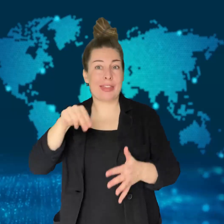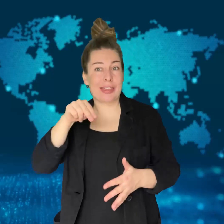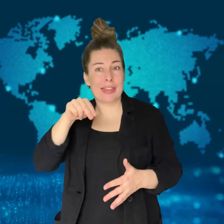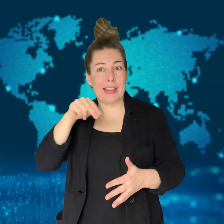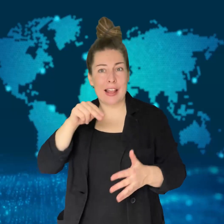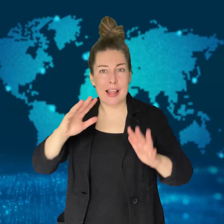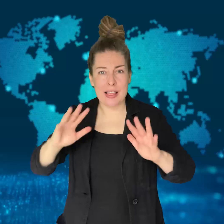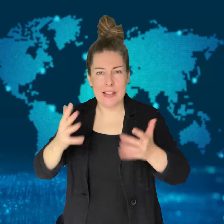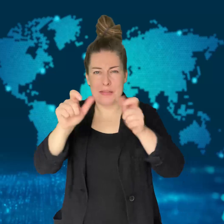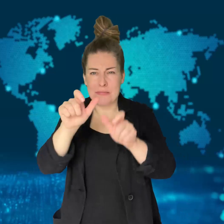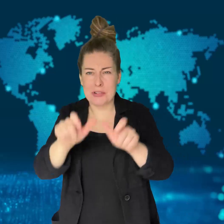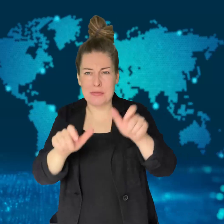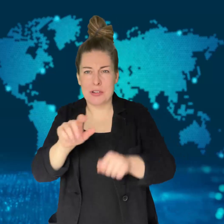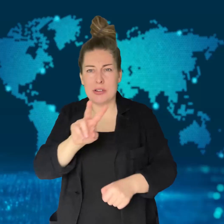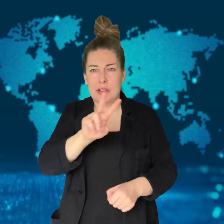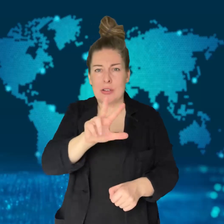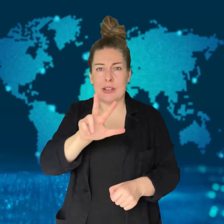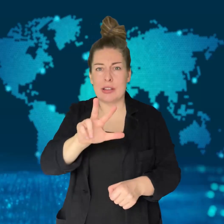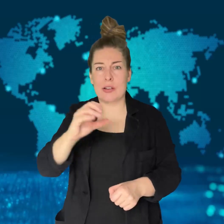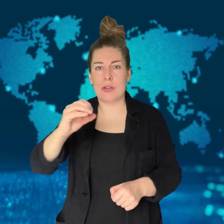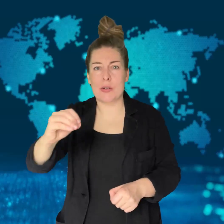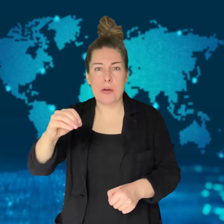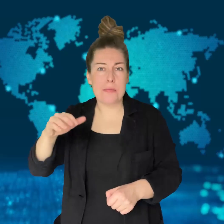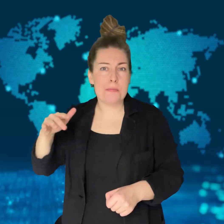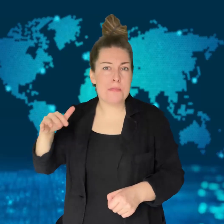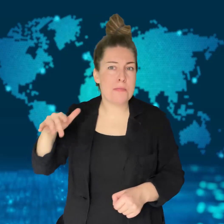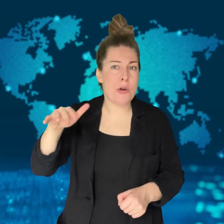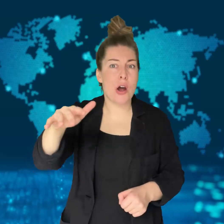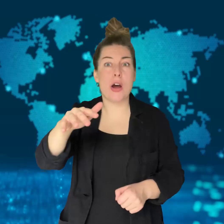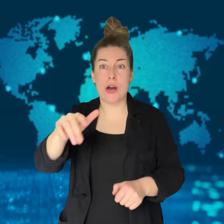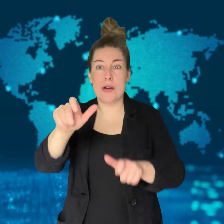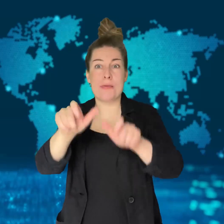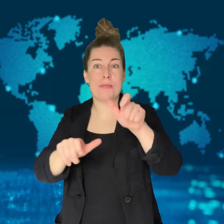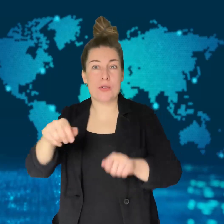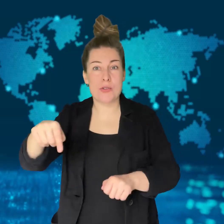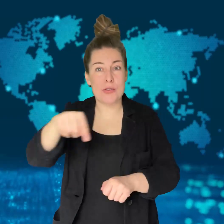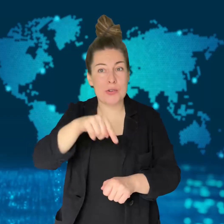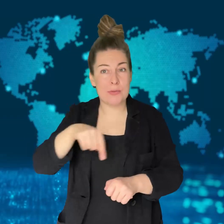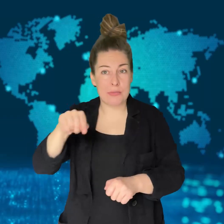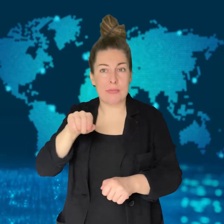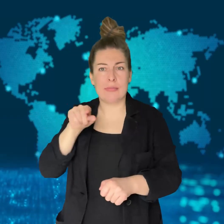The country has a population of around 230 million